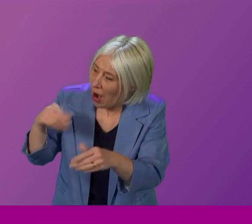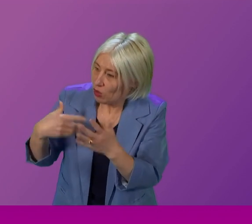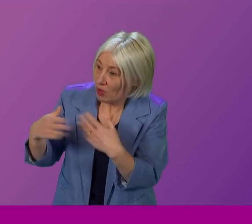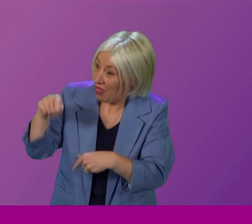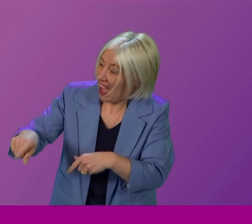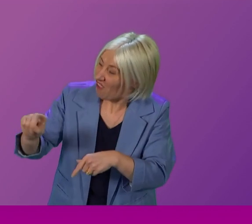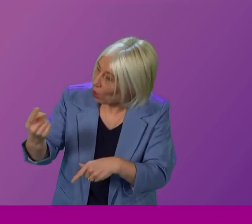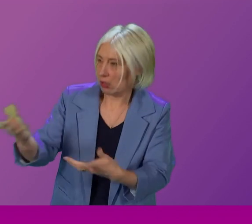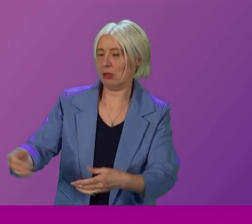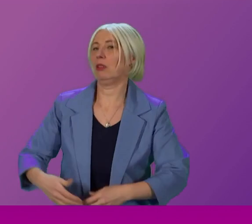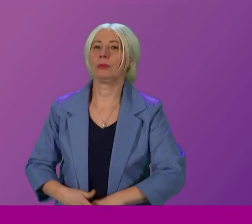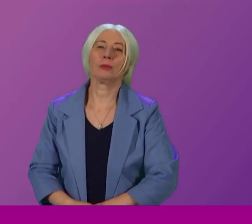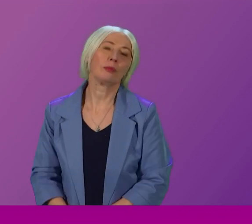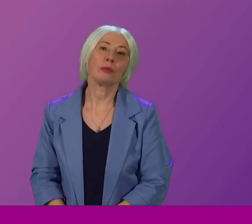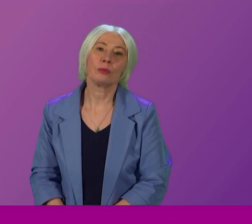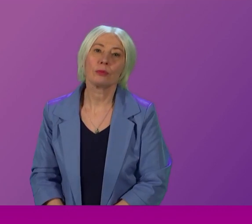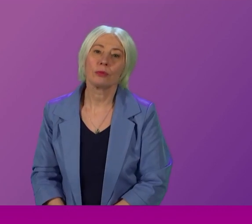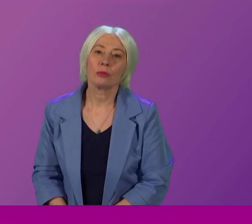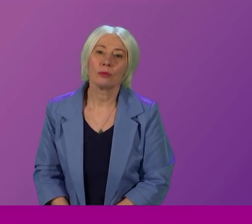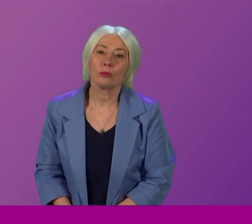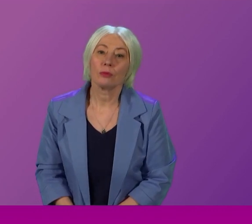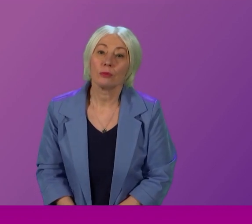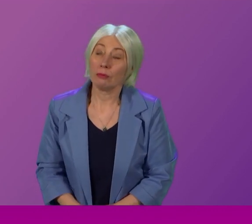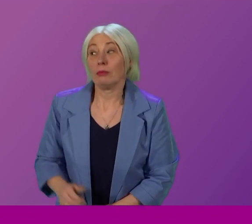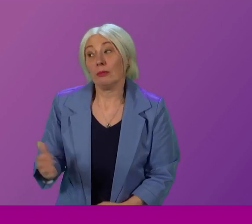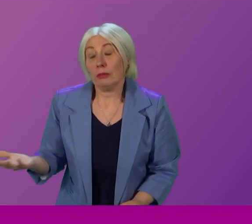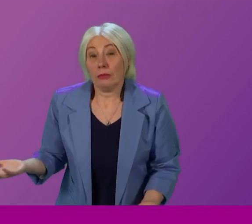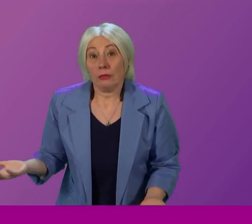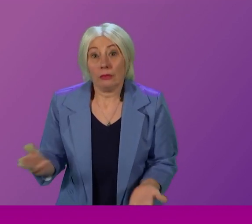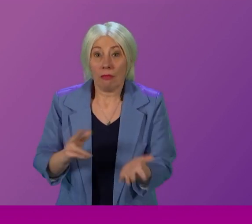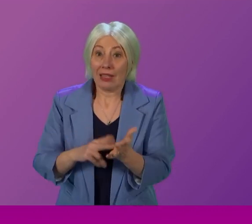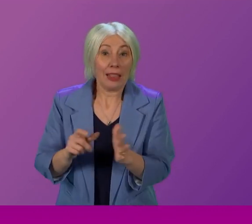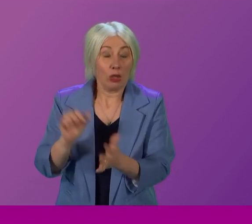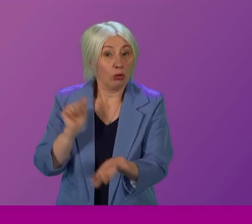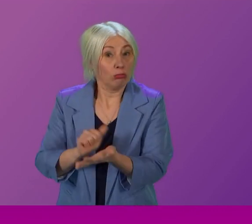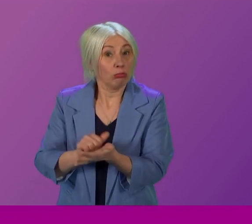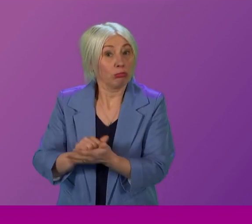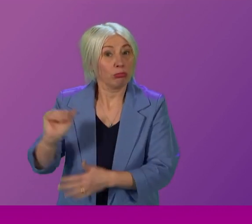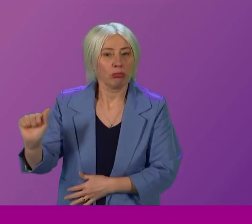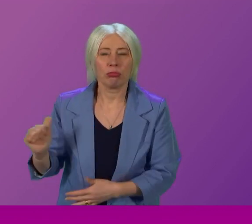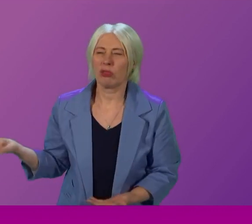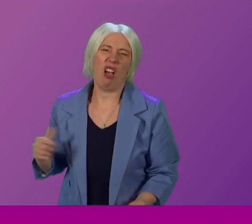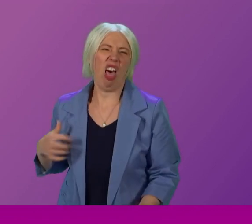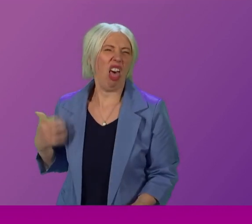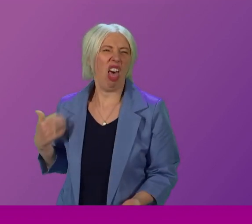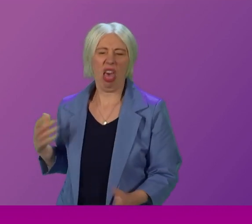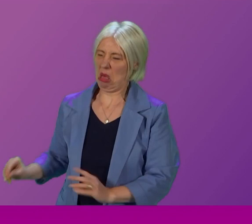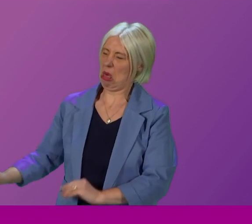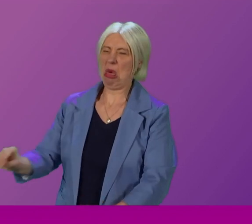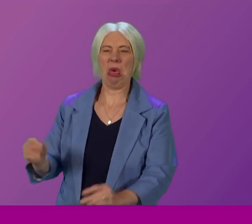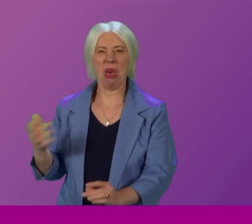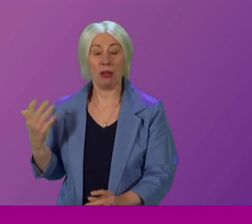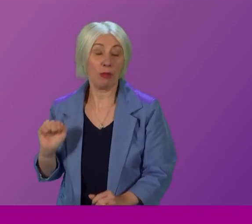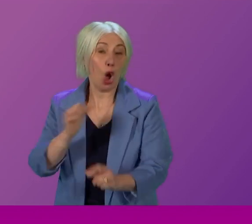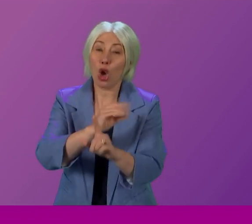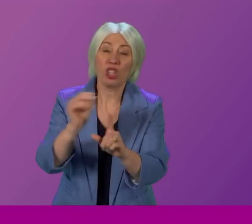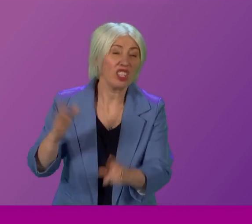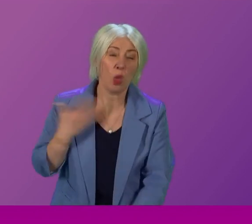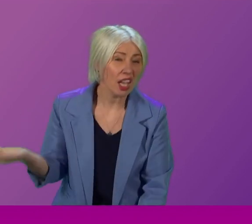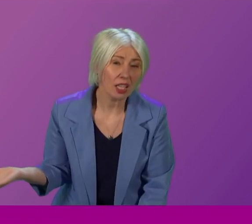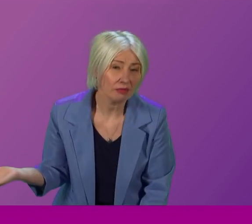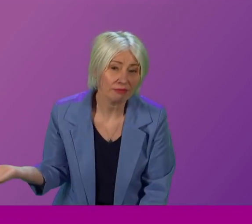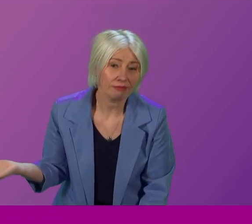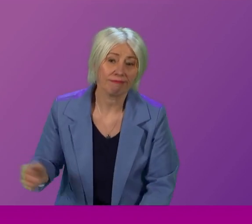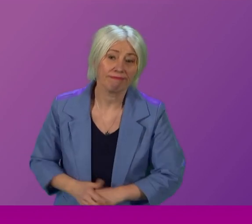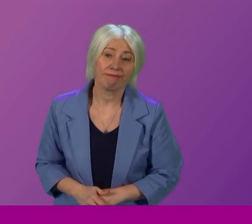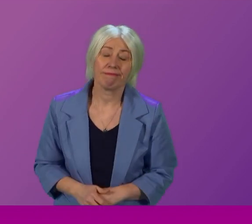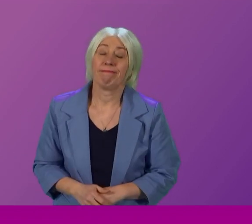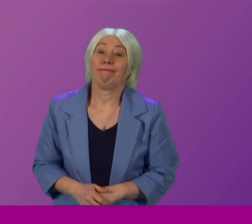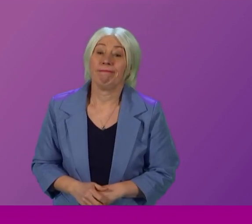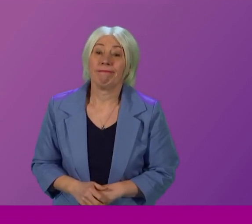Natalie Don is so right to talk— The Conservatives do not like it, but there is a difference between